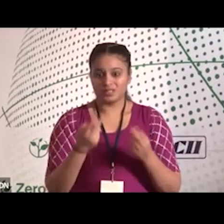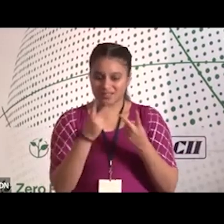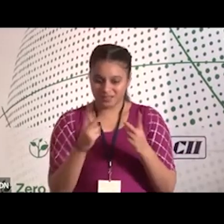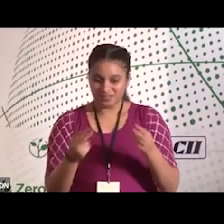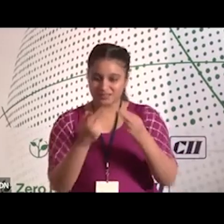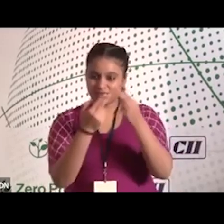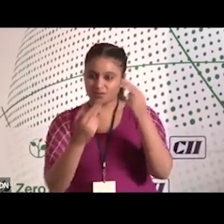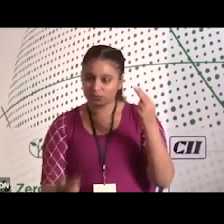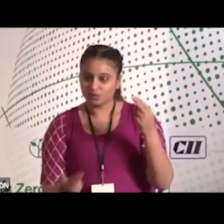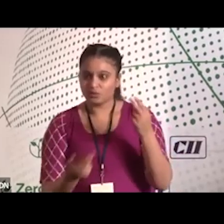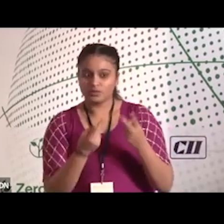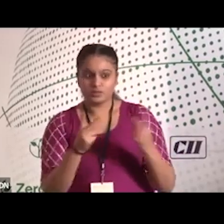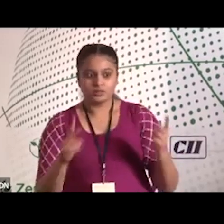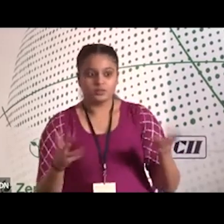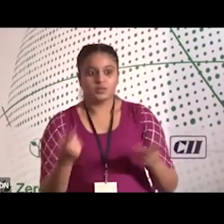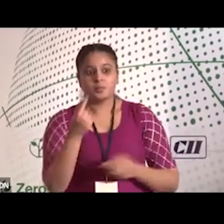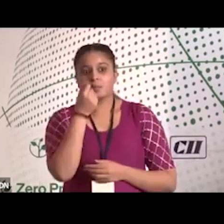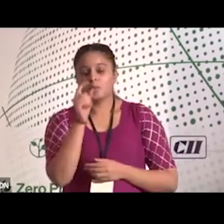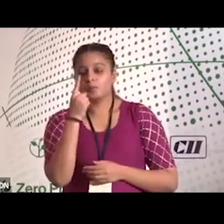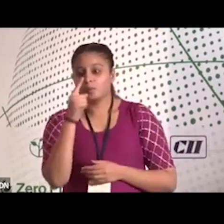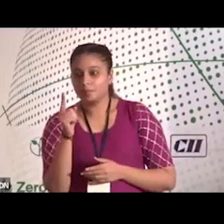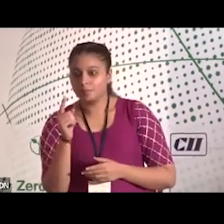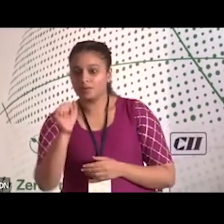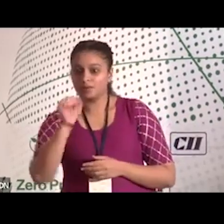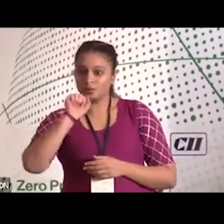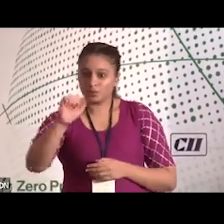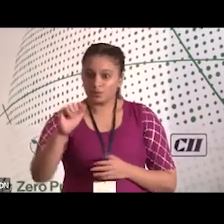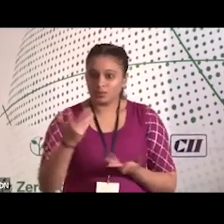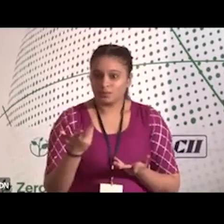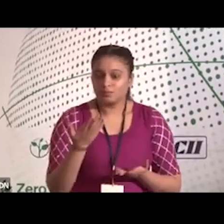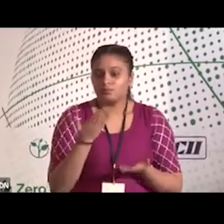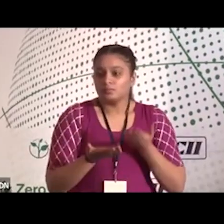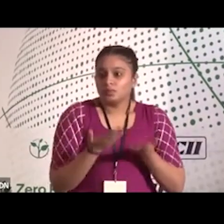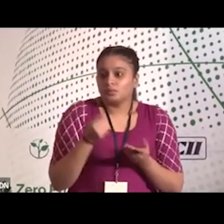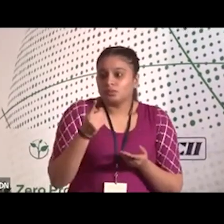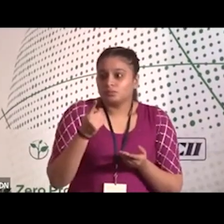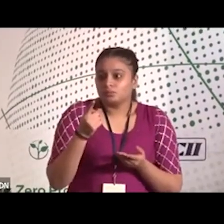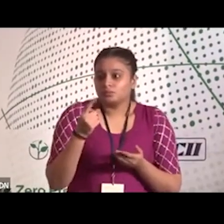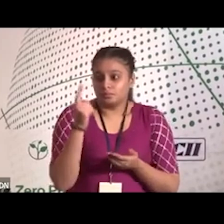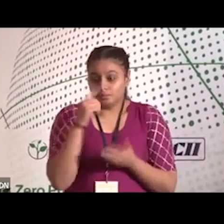we hear, the we the parents, either they don't send them to school